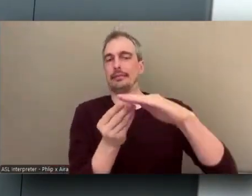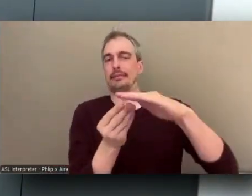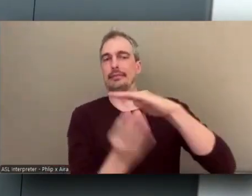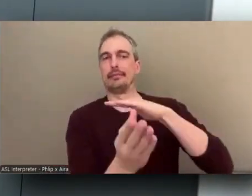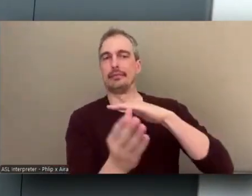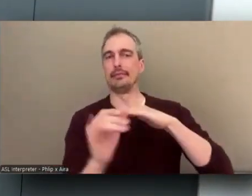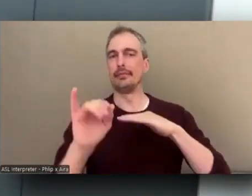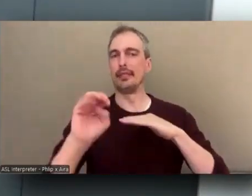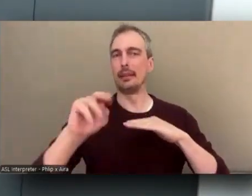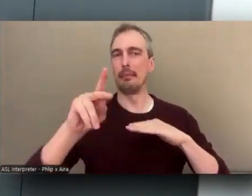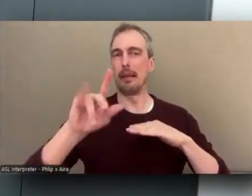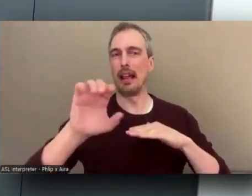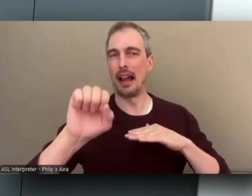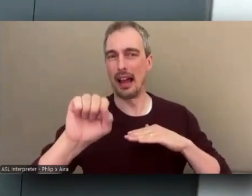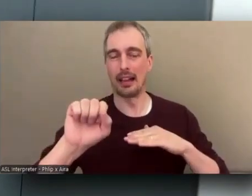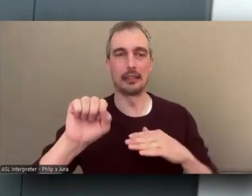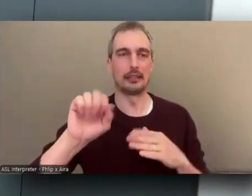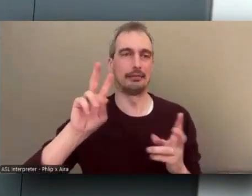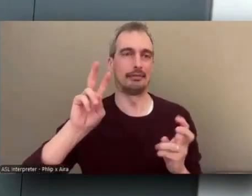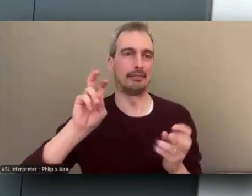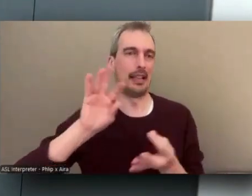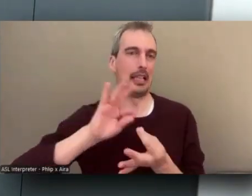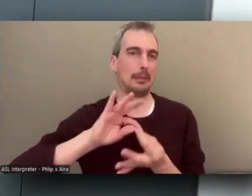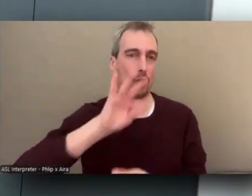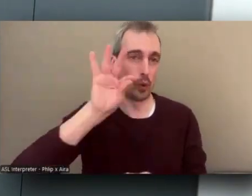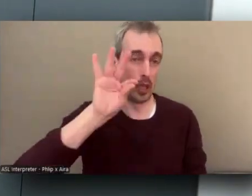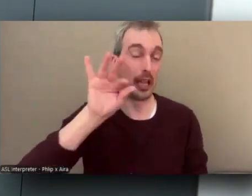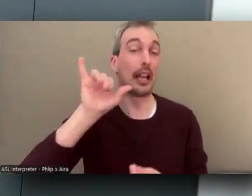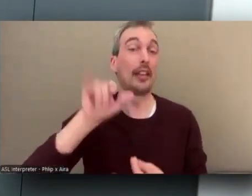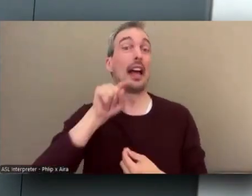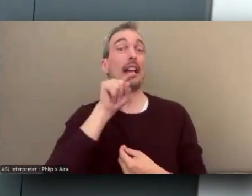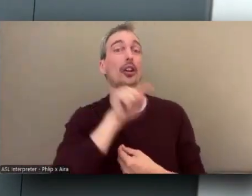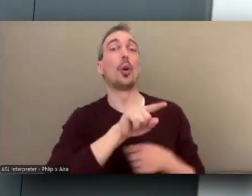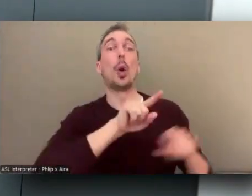industry is not to a point where... First of all, we don't have...